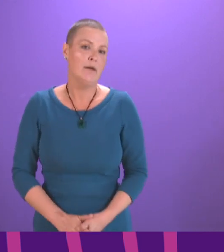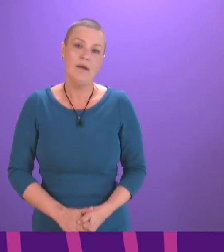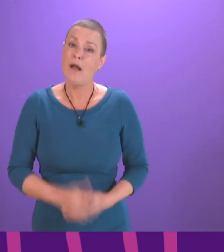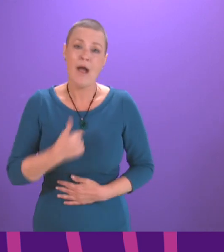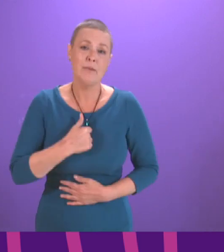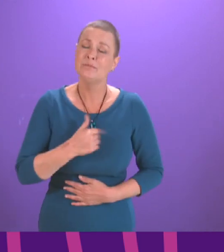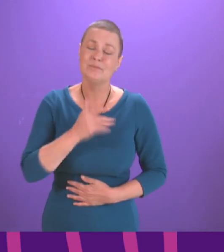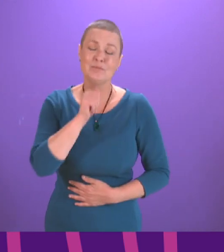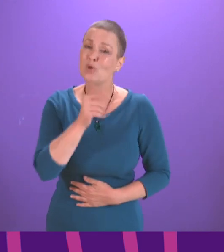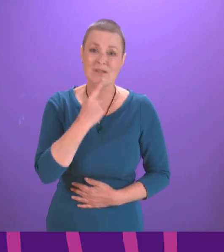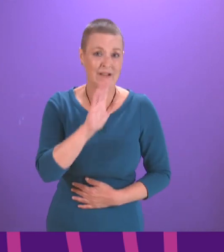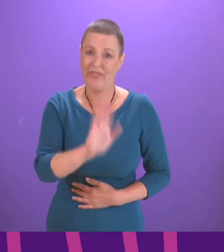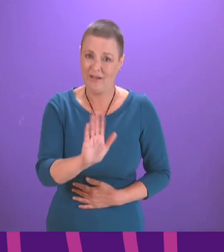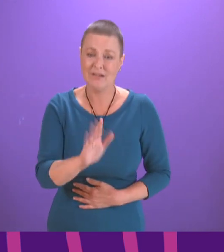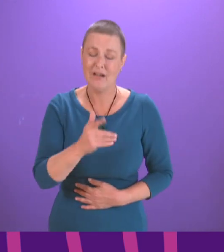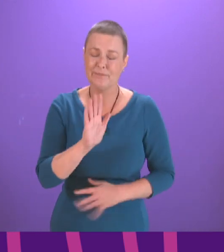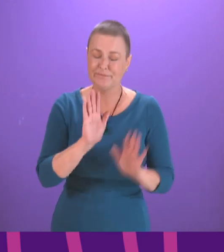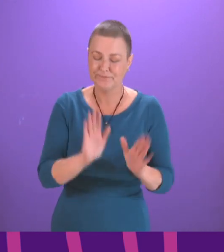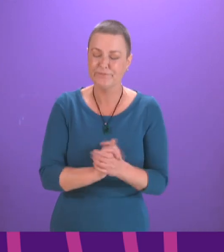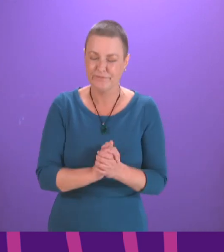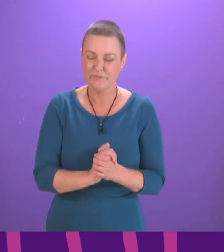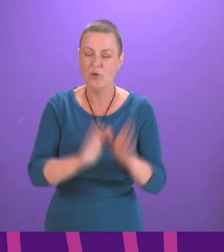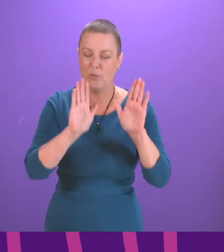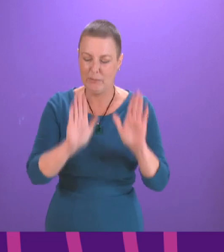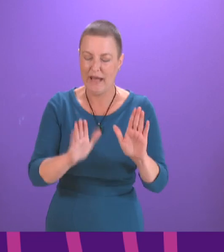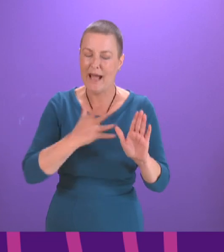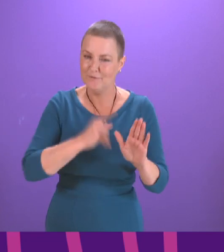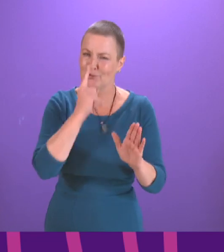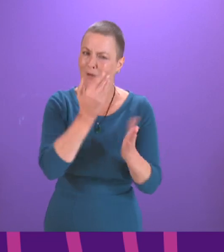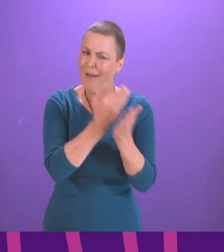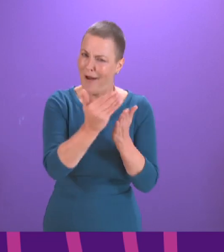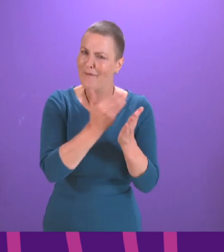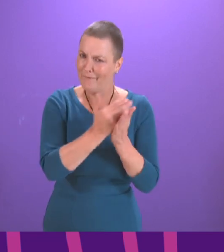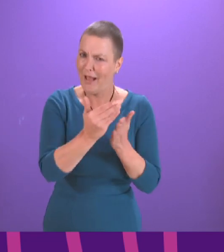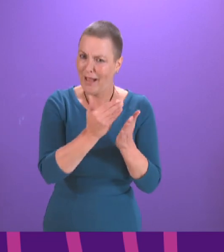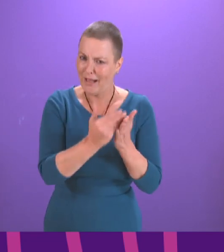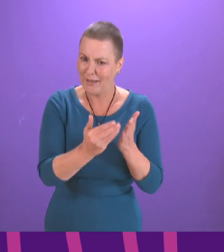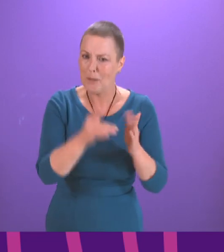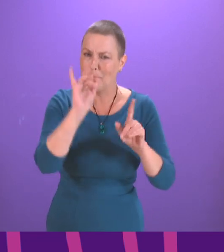on to that in a second, but I first want to correct an inadvertent error in my previous